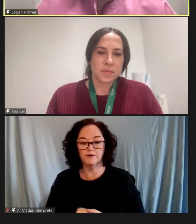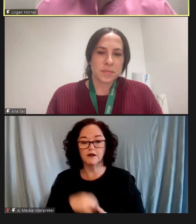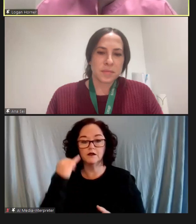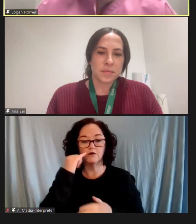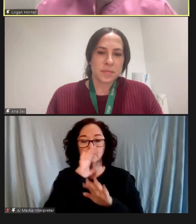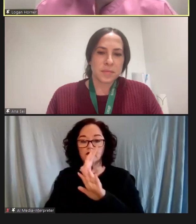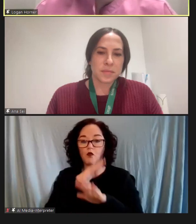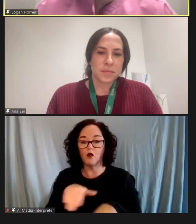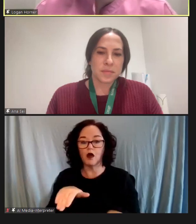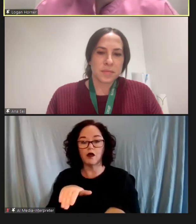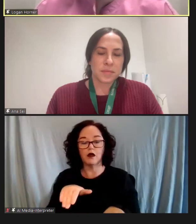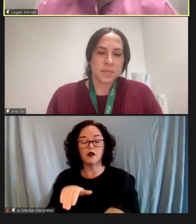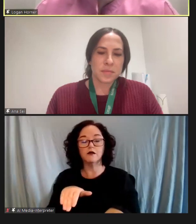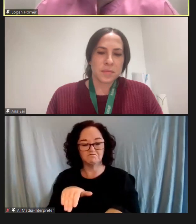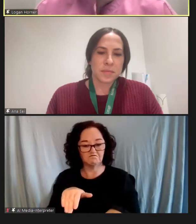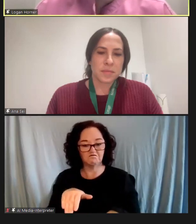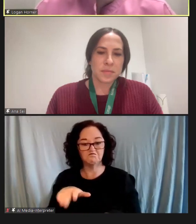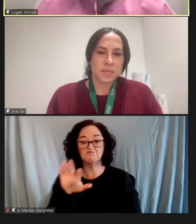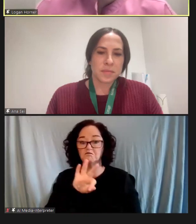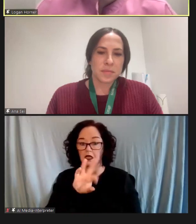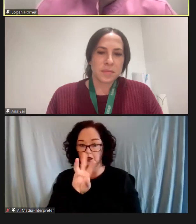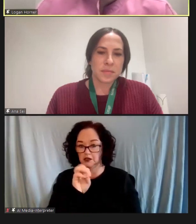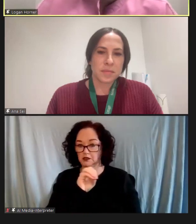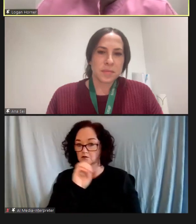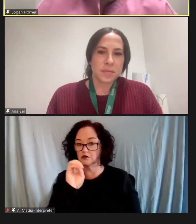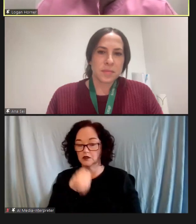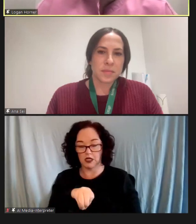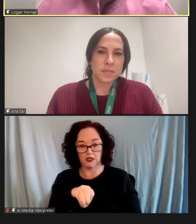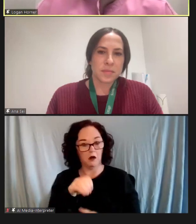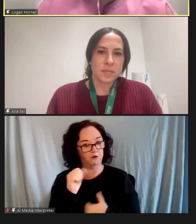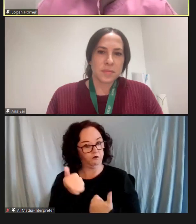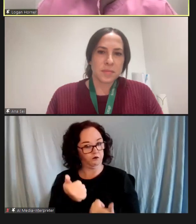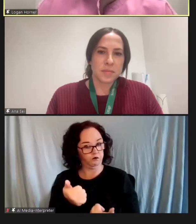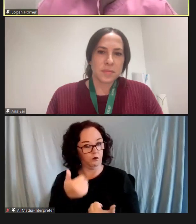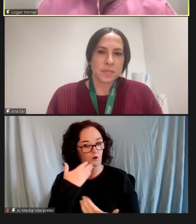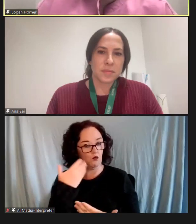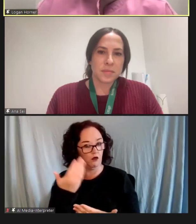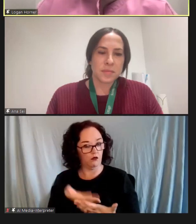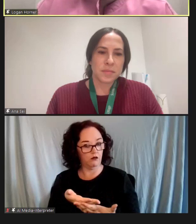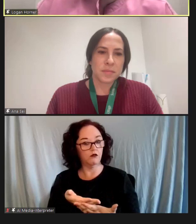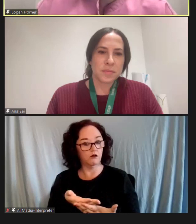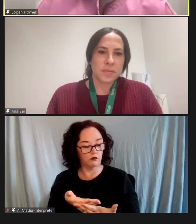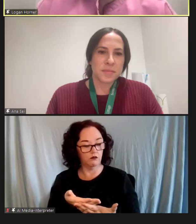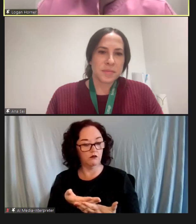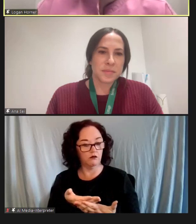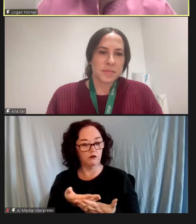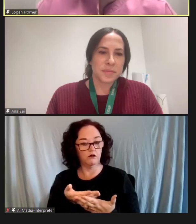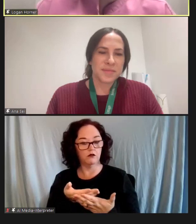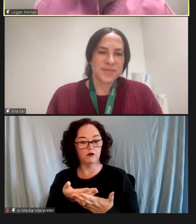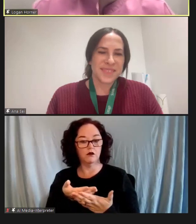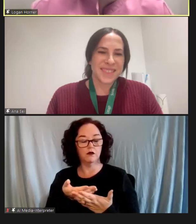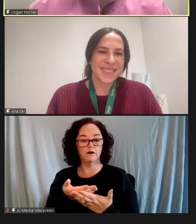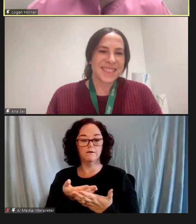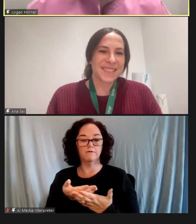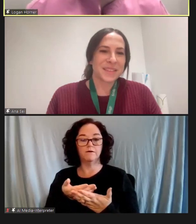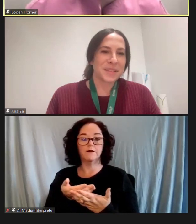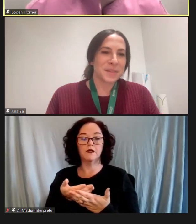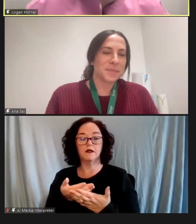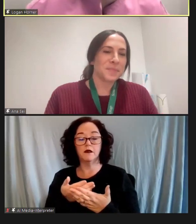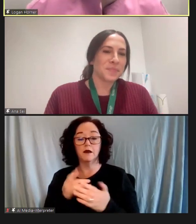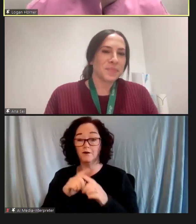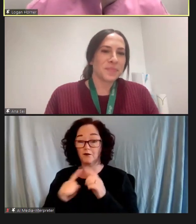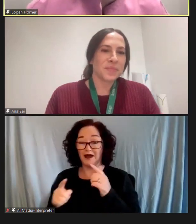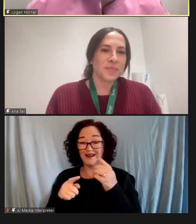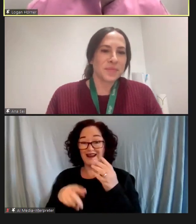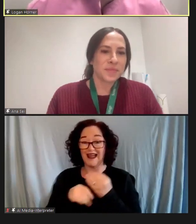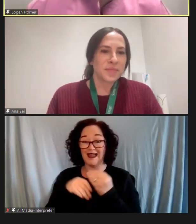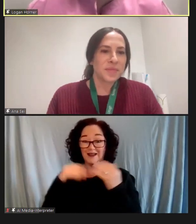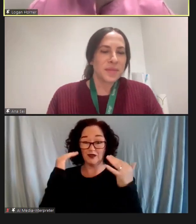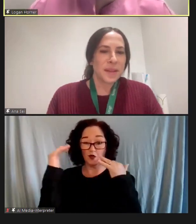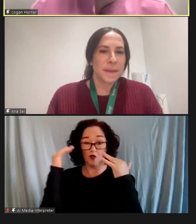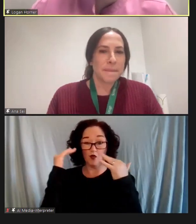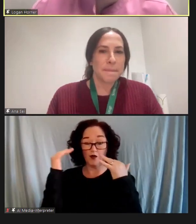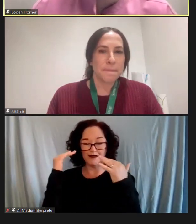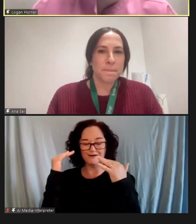96% did really well once